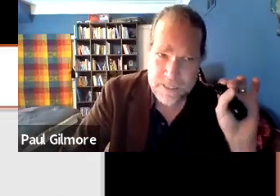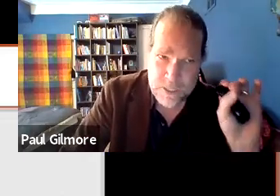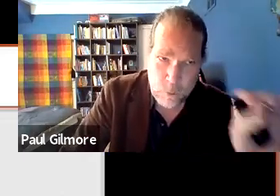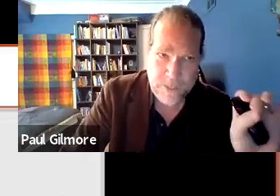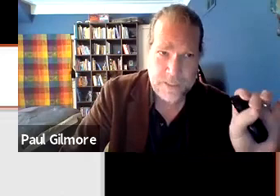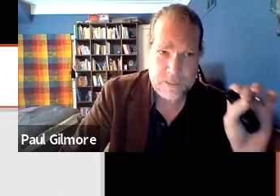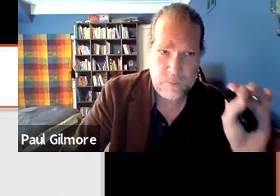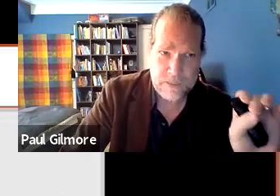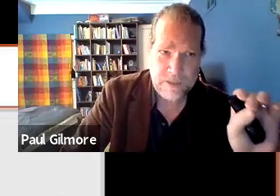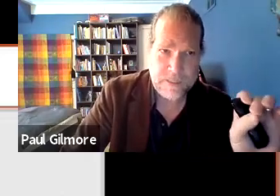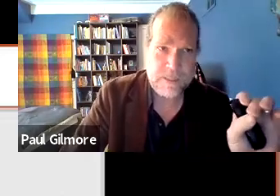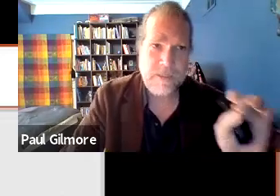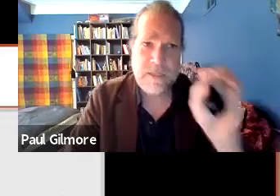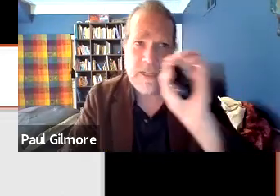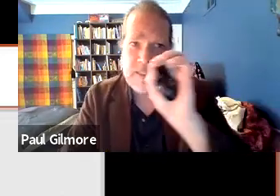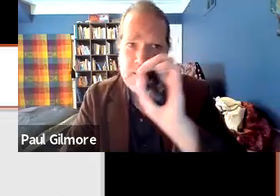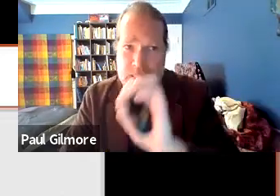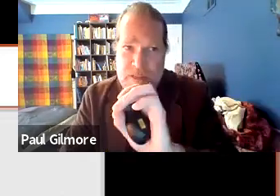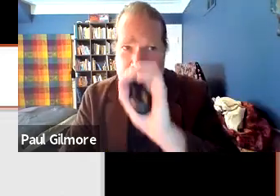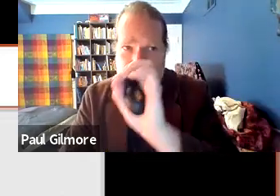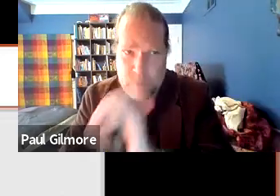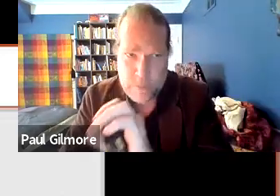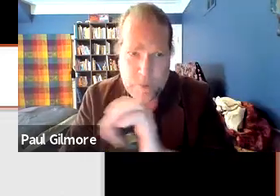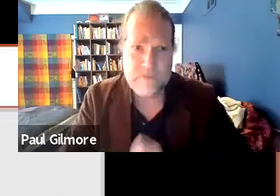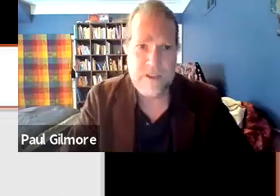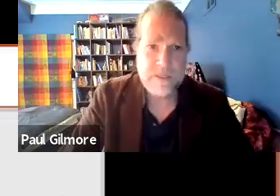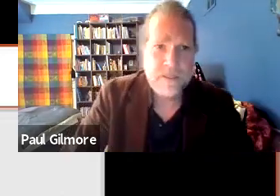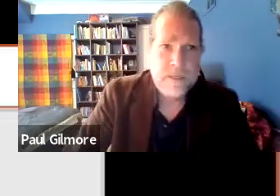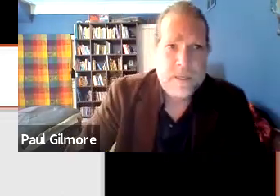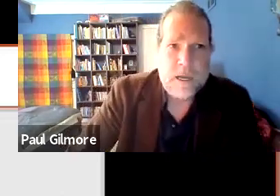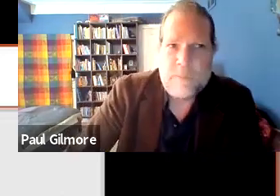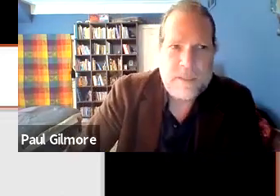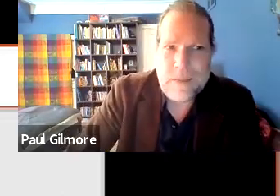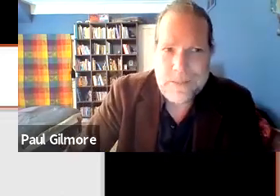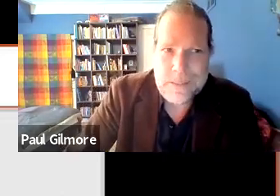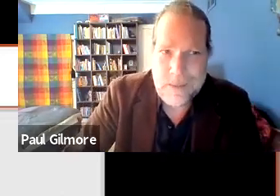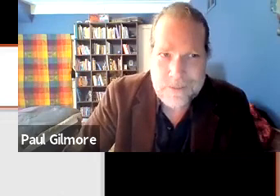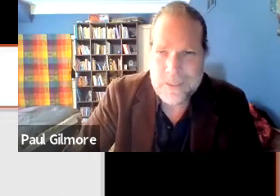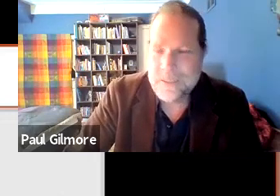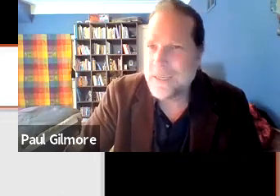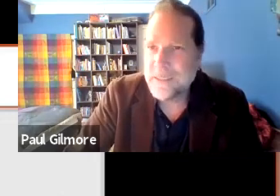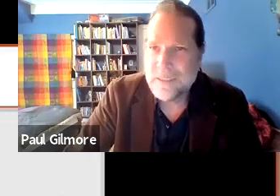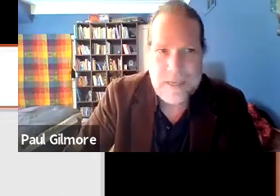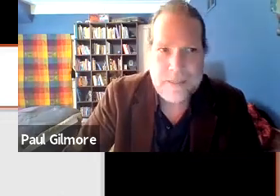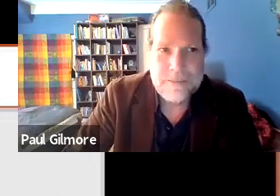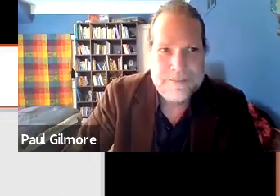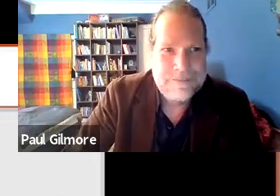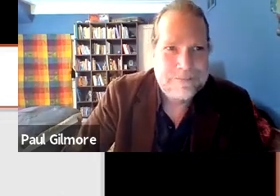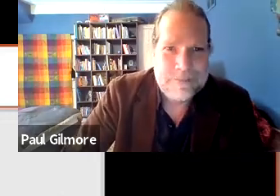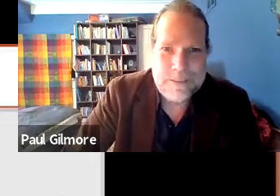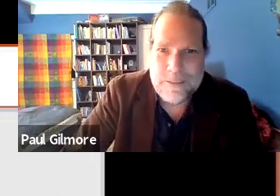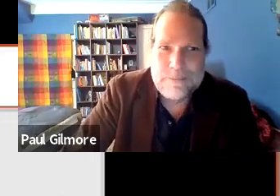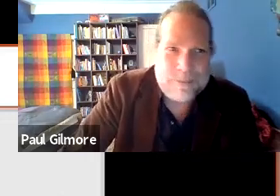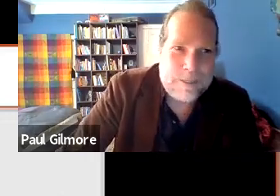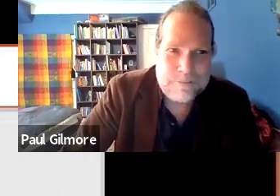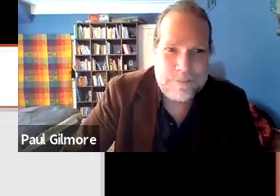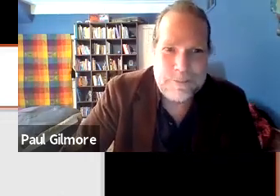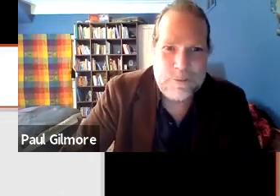1920s, we invent it. And then in 1965, we reinvented but in 19 119 10, you know, you